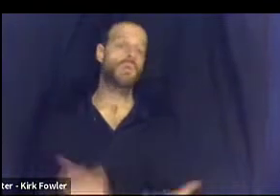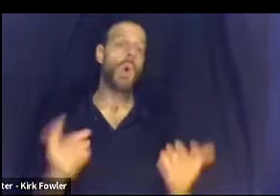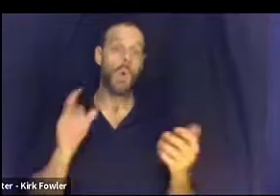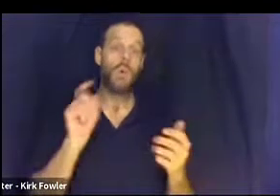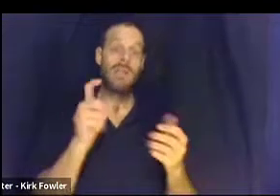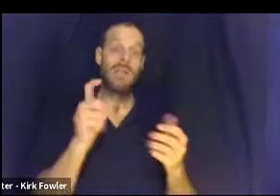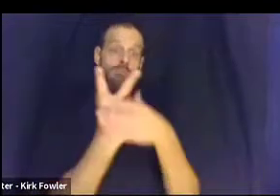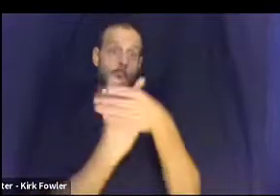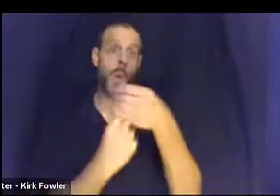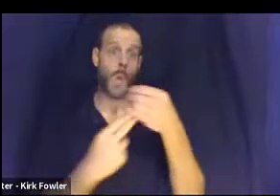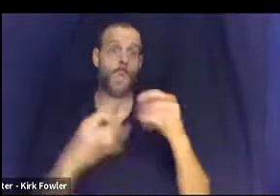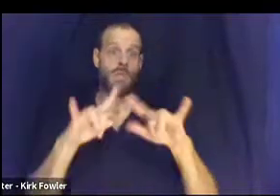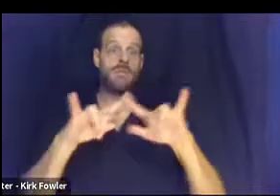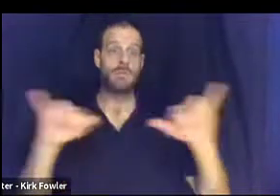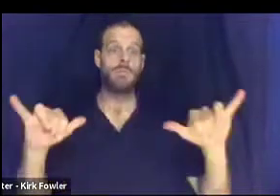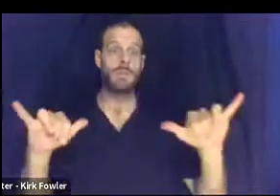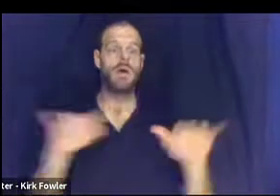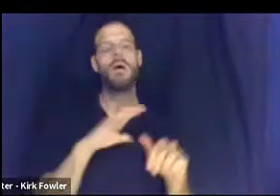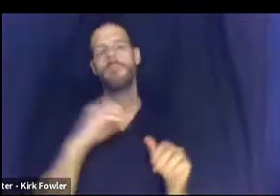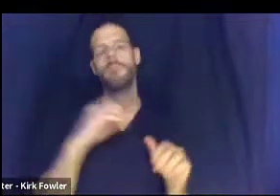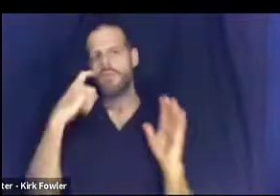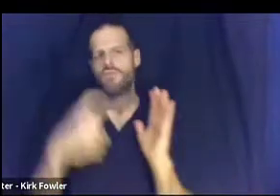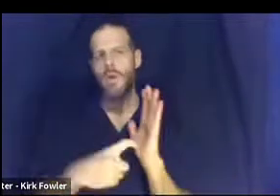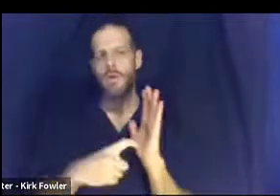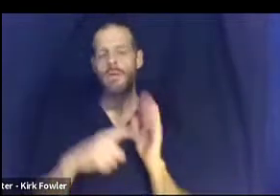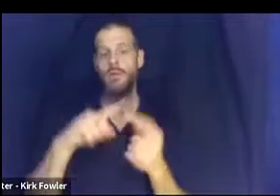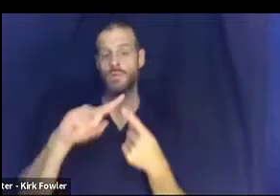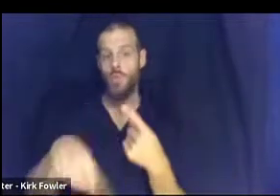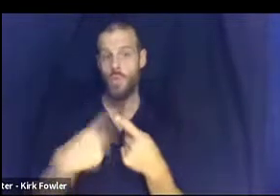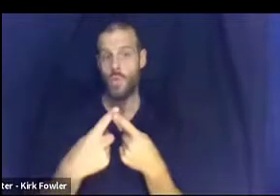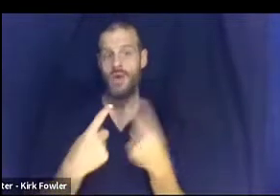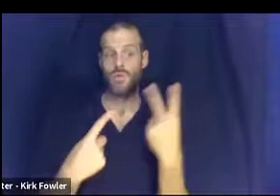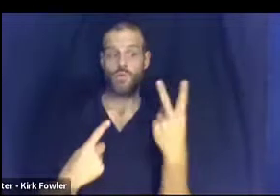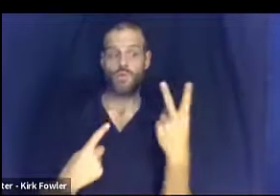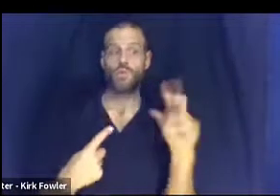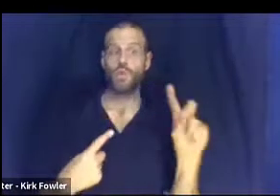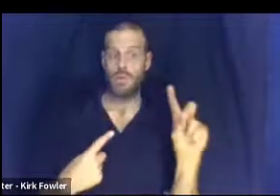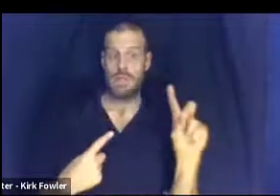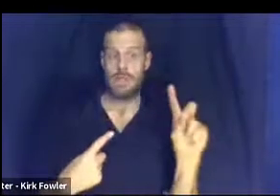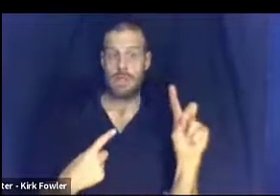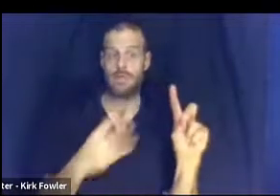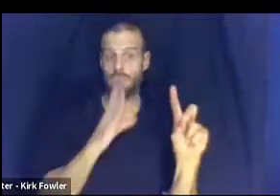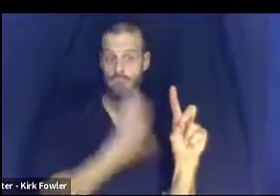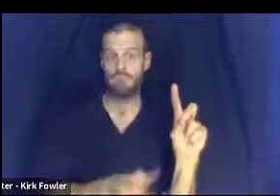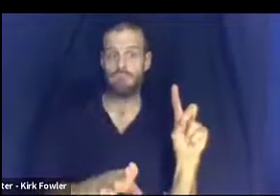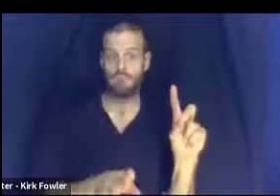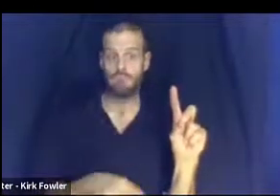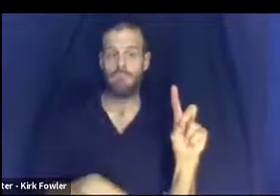and we need to be recognizing when the 2D system is available or accessible